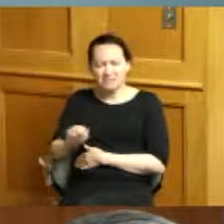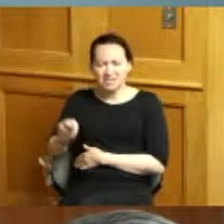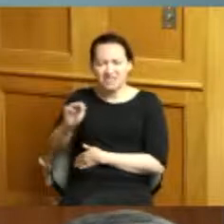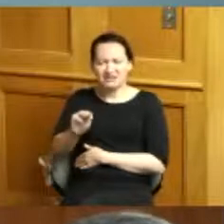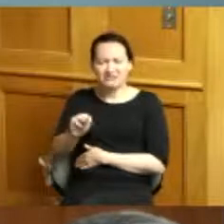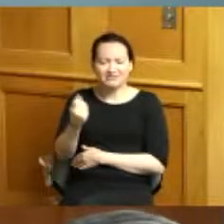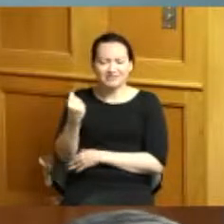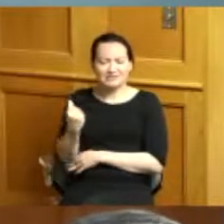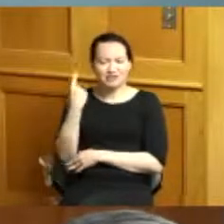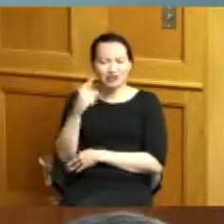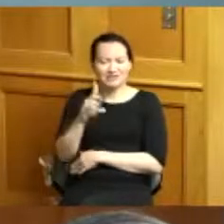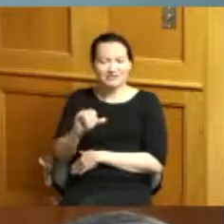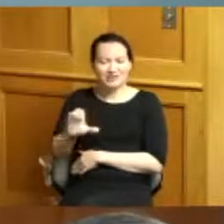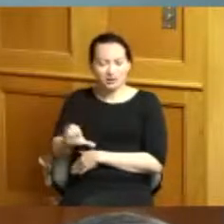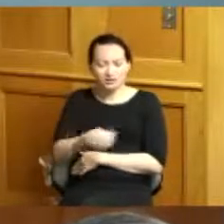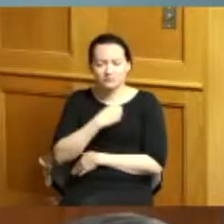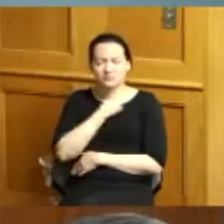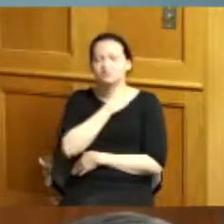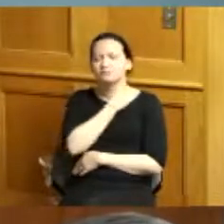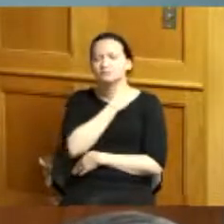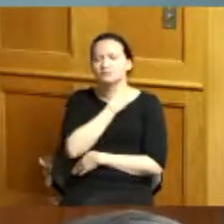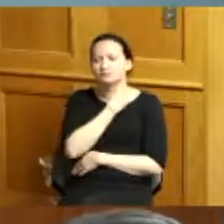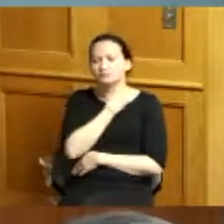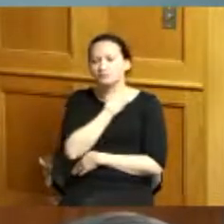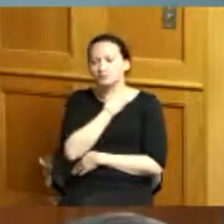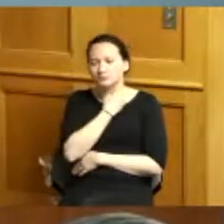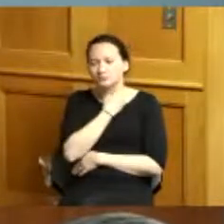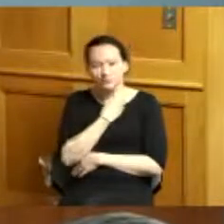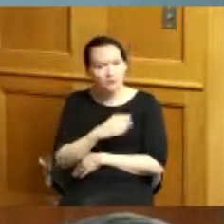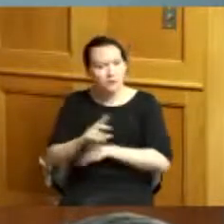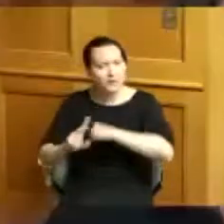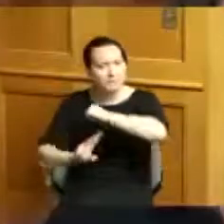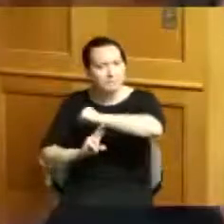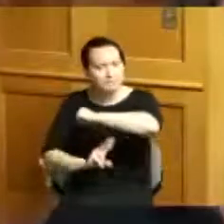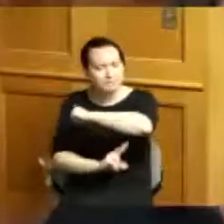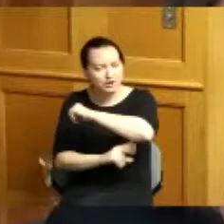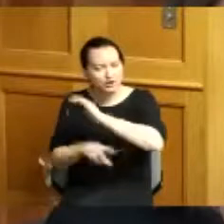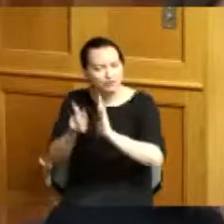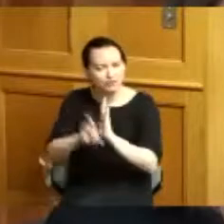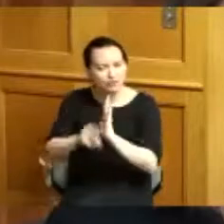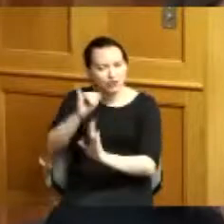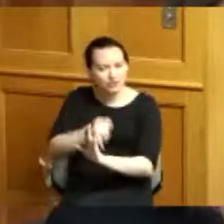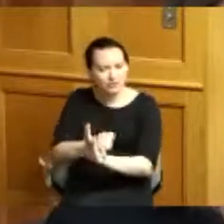last December okay of 21. well and the Brit but the bridge projects were put in place before that